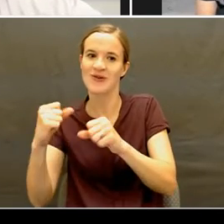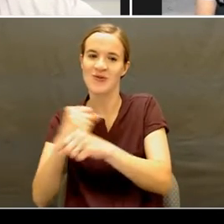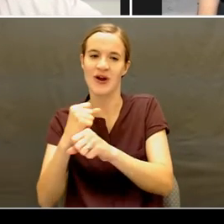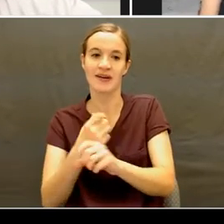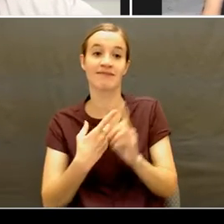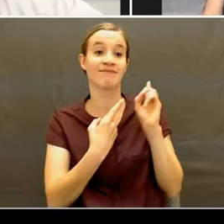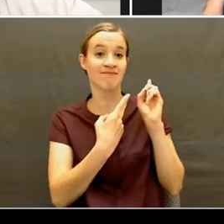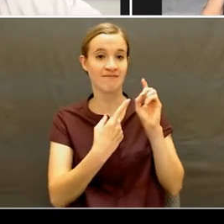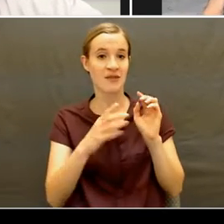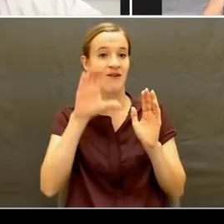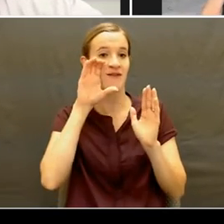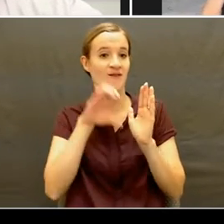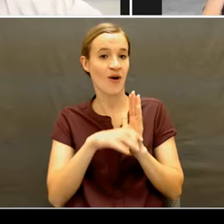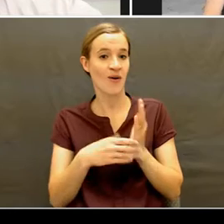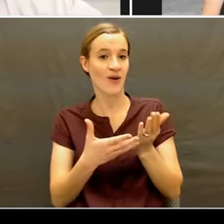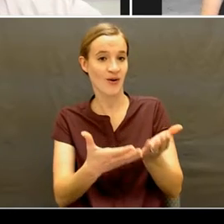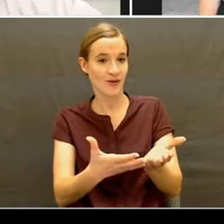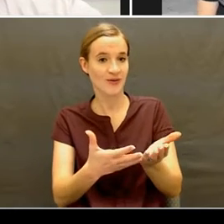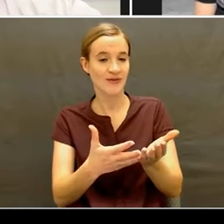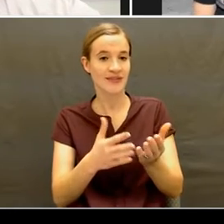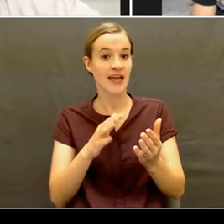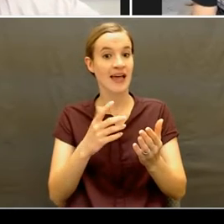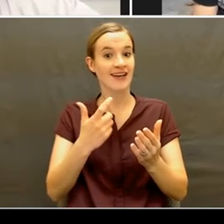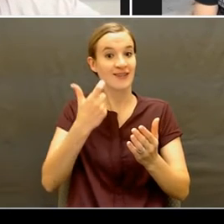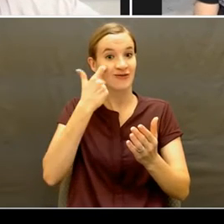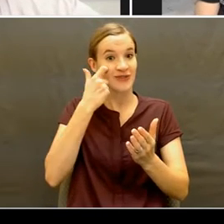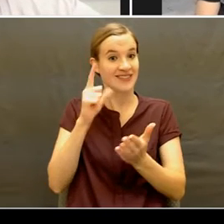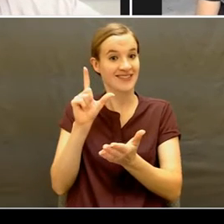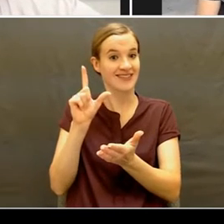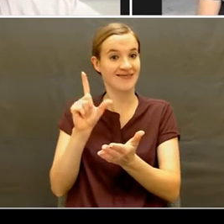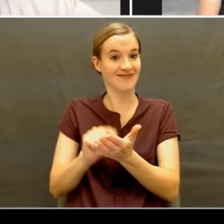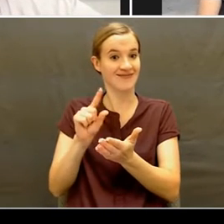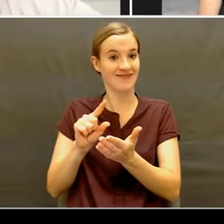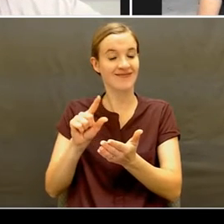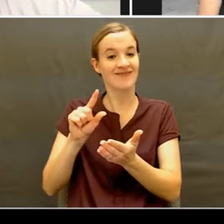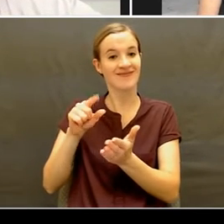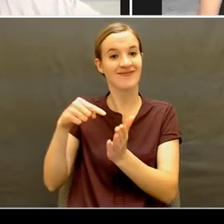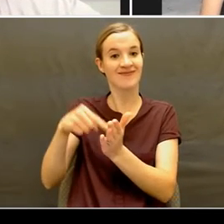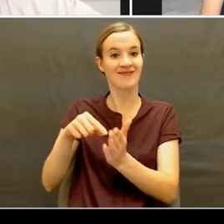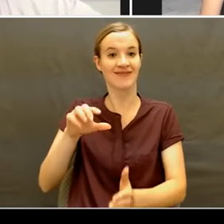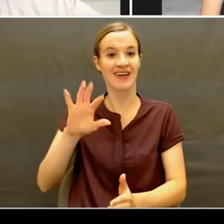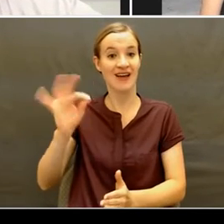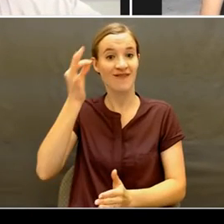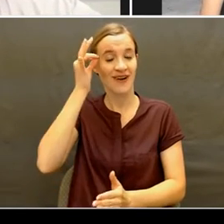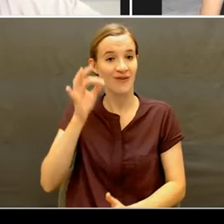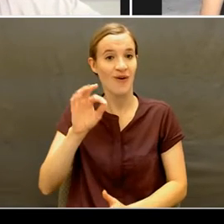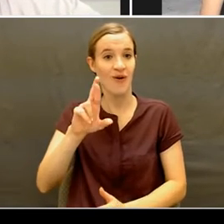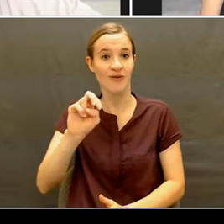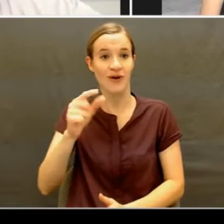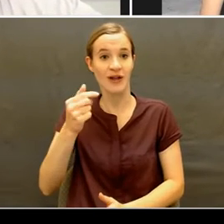is his photo that actually appeared on the publication of the Federal Regulations related to